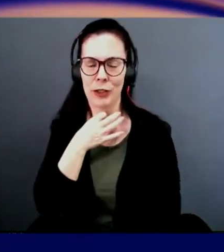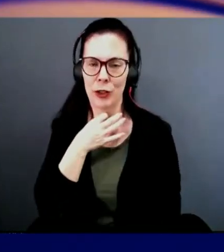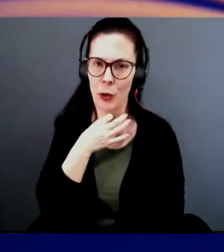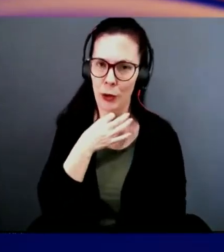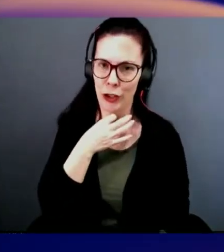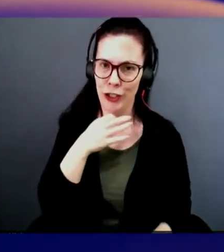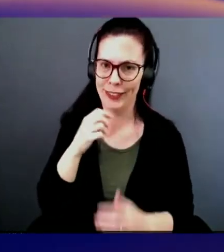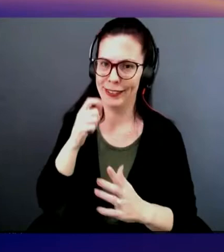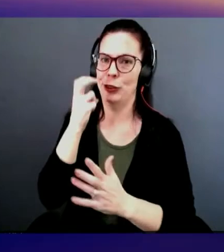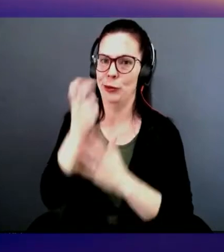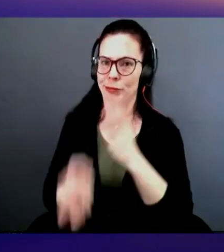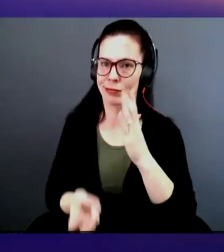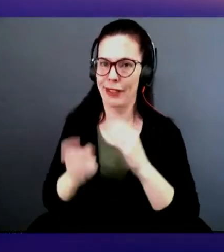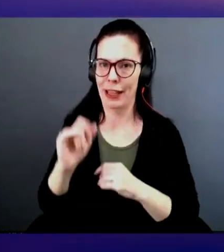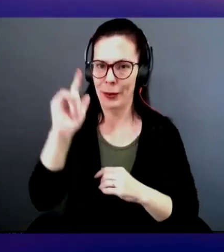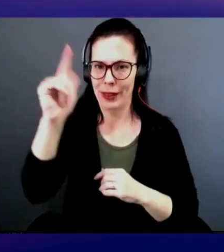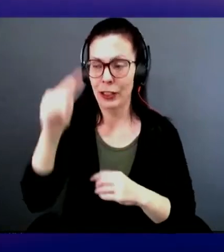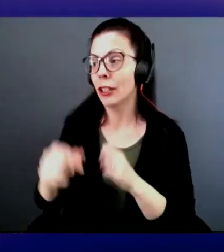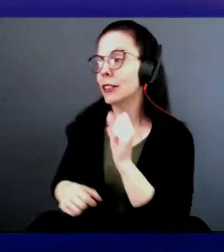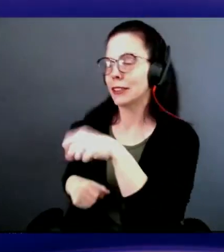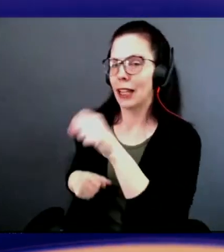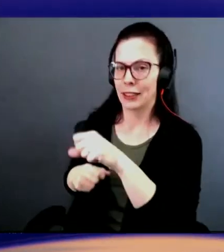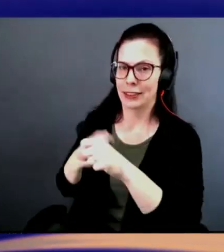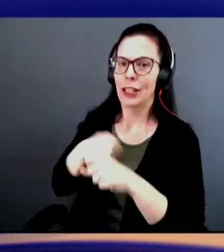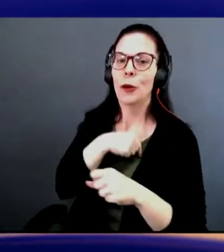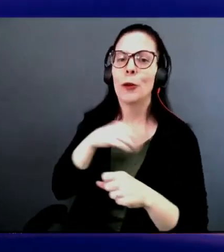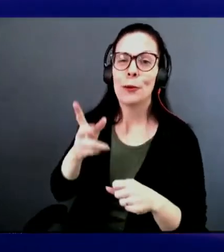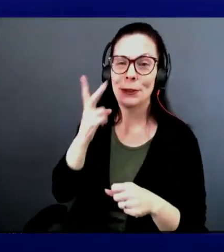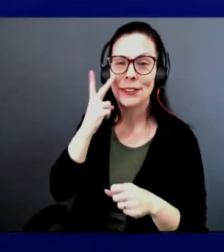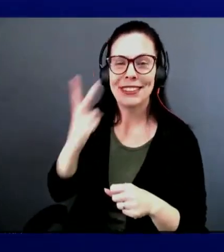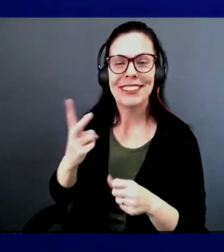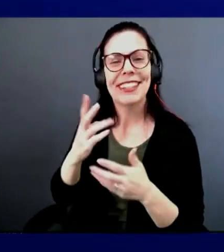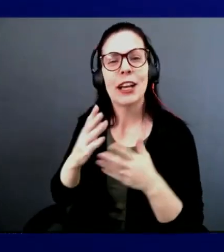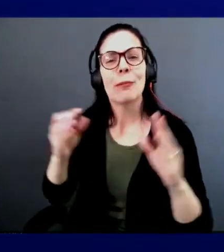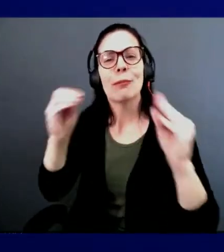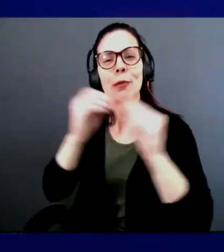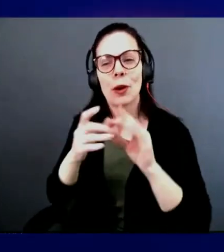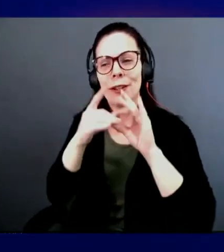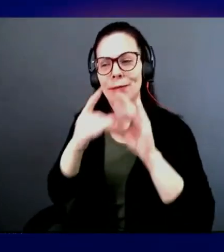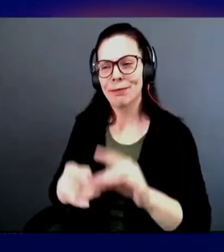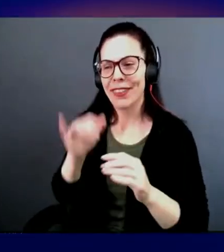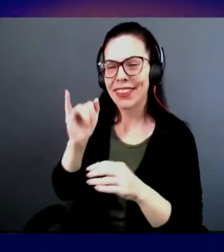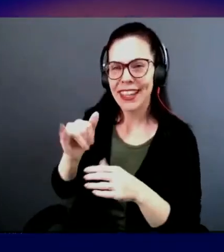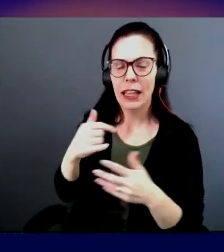Yeah, so we're gonna be actually seeing some more about that. Just like I said, we're gonna be covering all of this